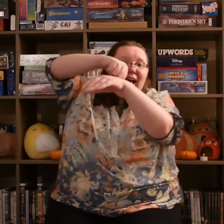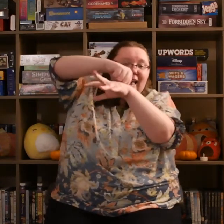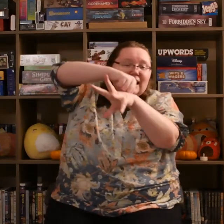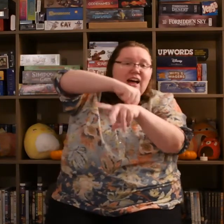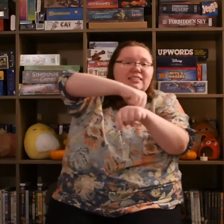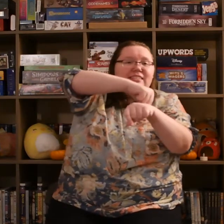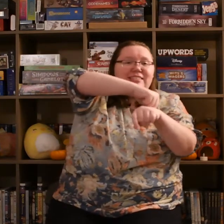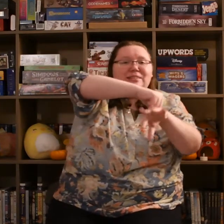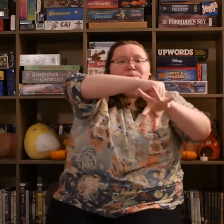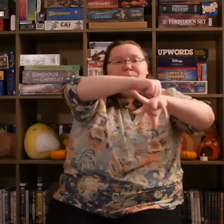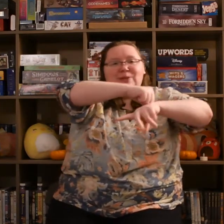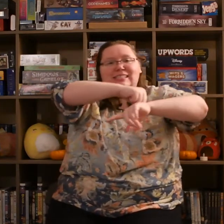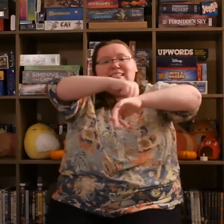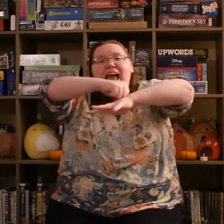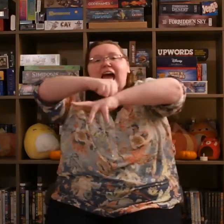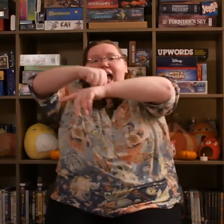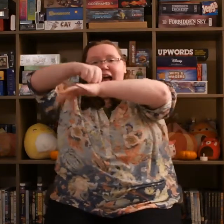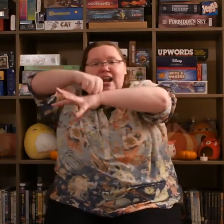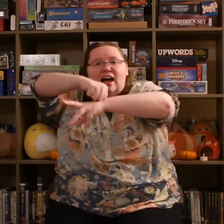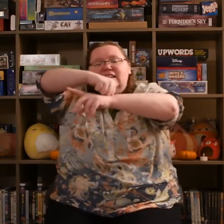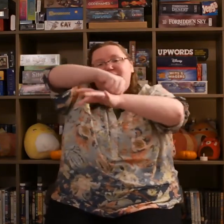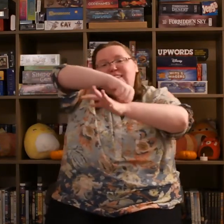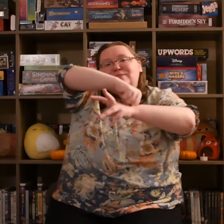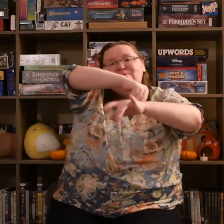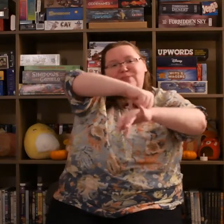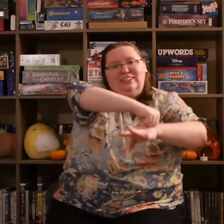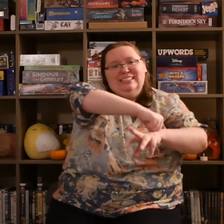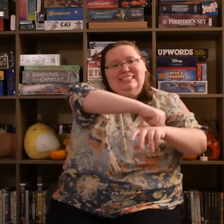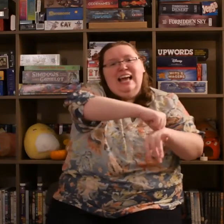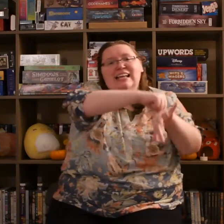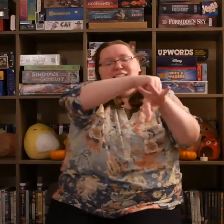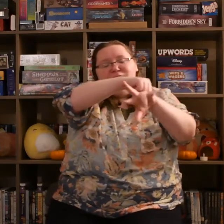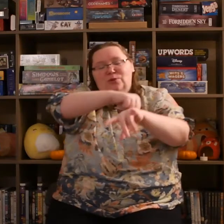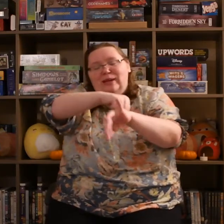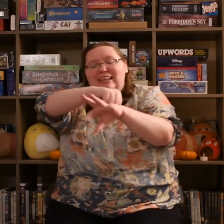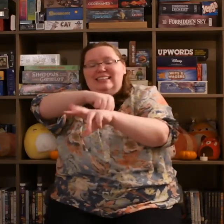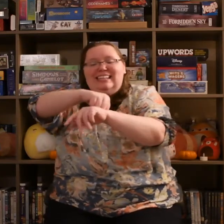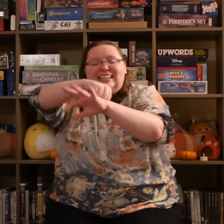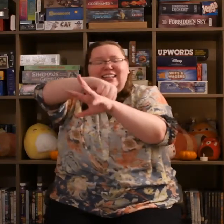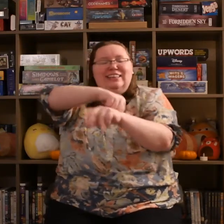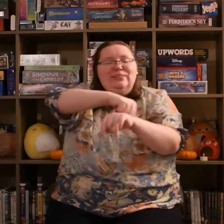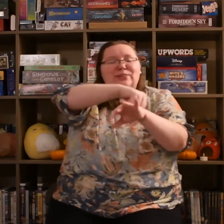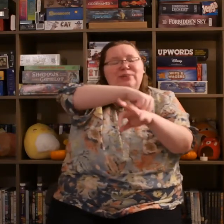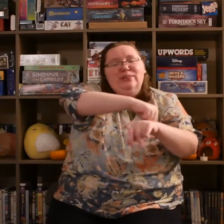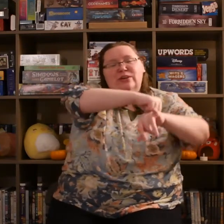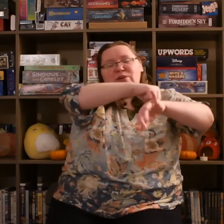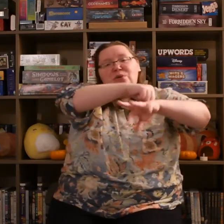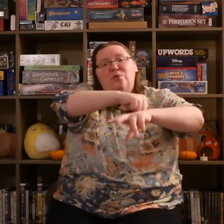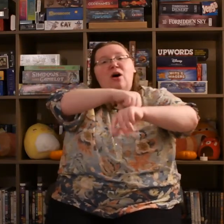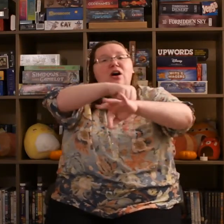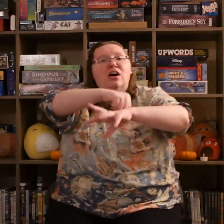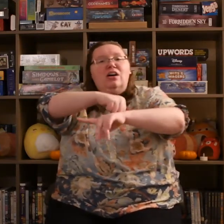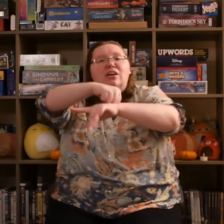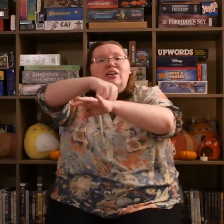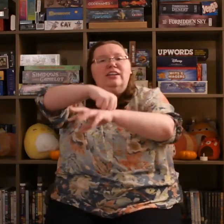An octopus, an octopus, Squiggling through the water.